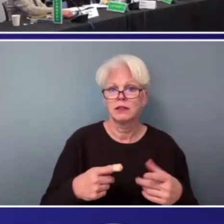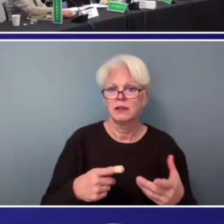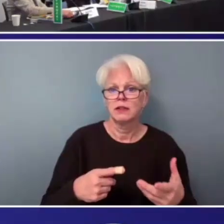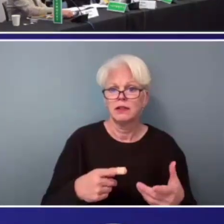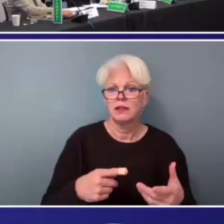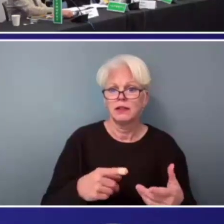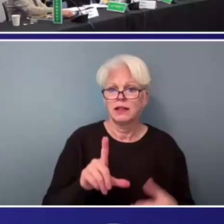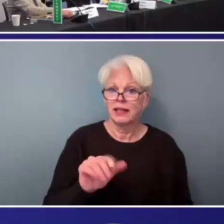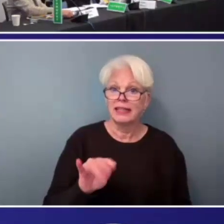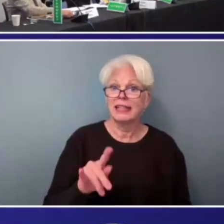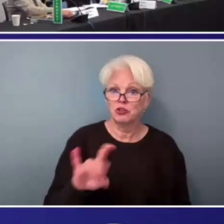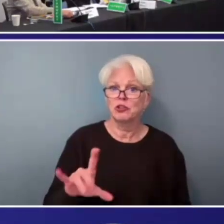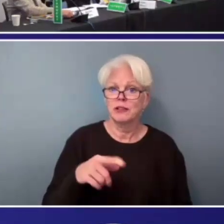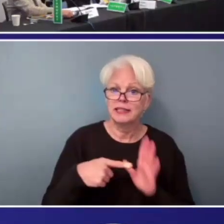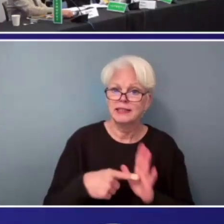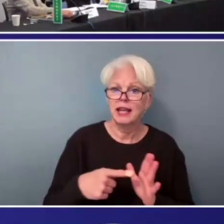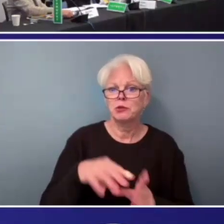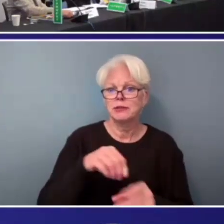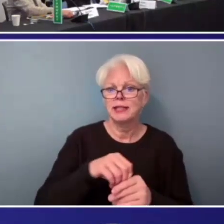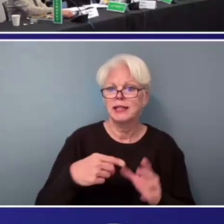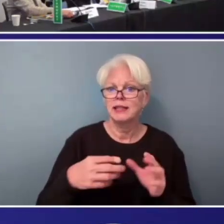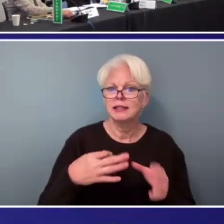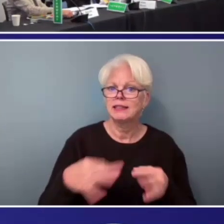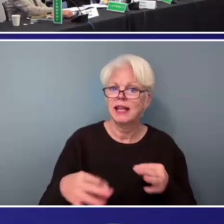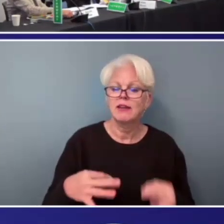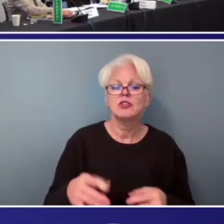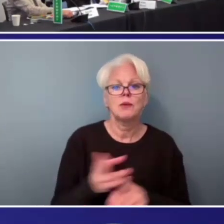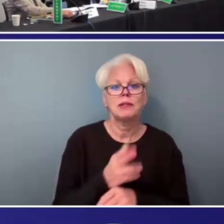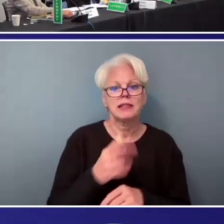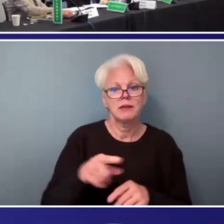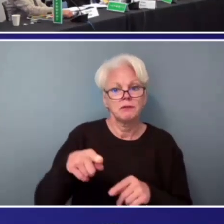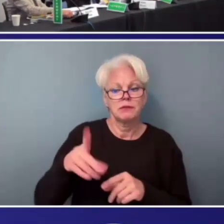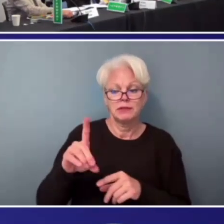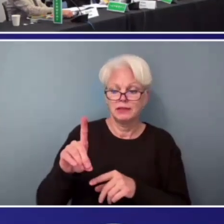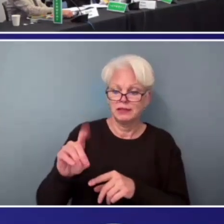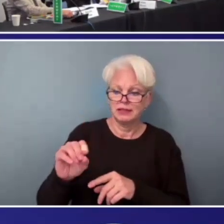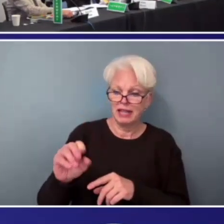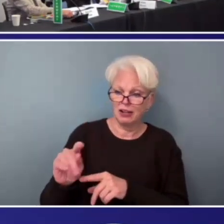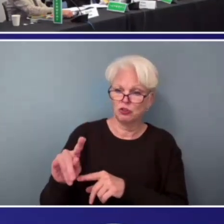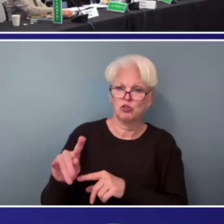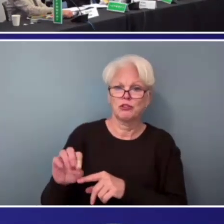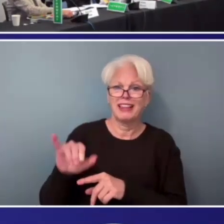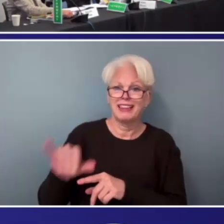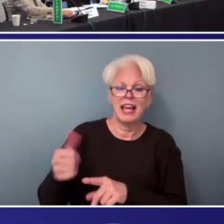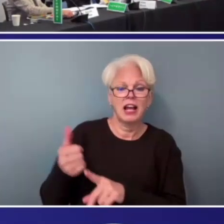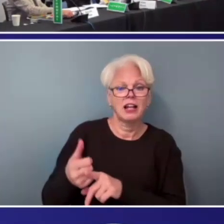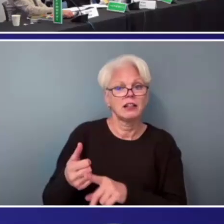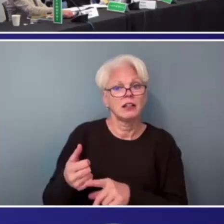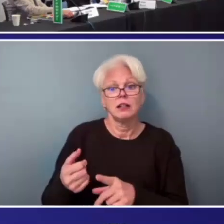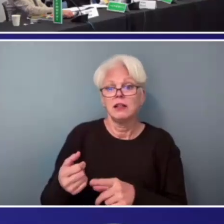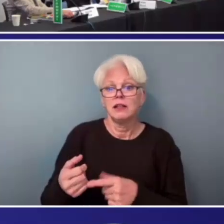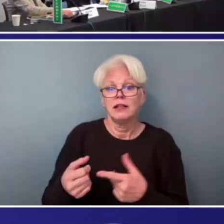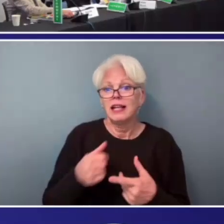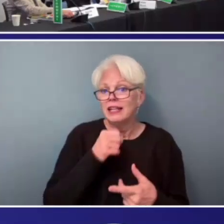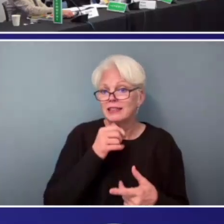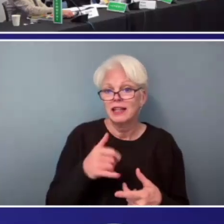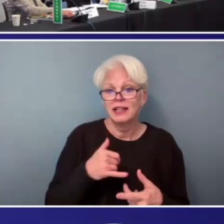And so instead of using doctorate, which by the way, it's not like we have super tight accreditation in this country.